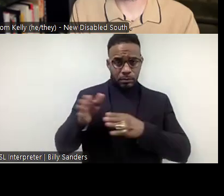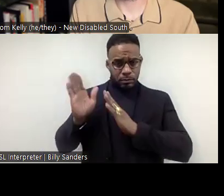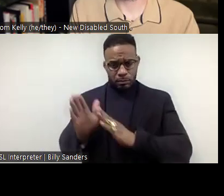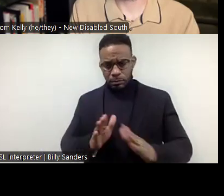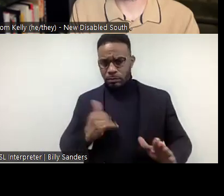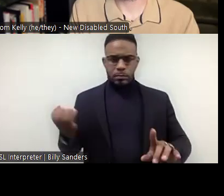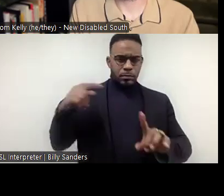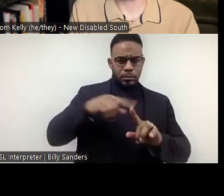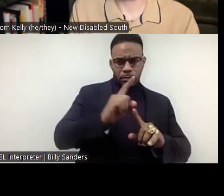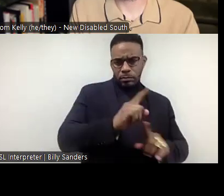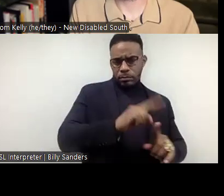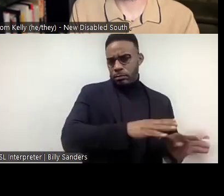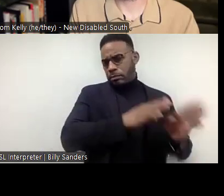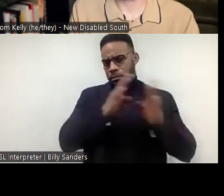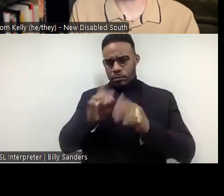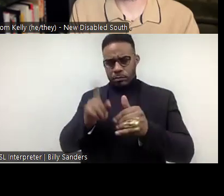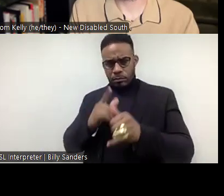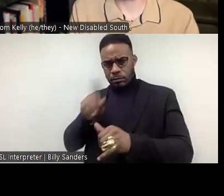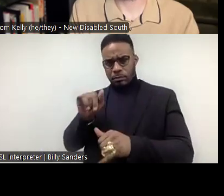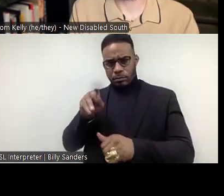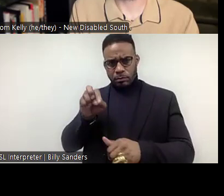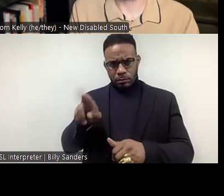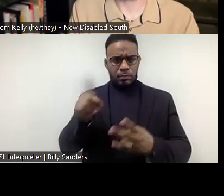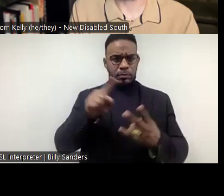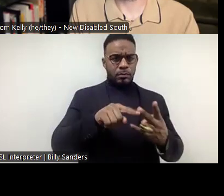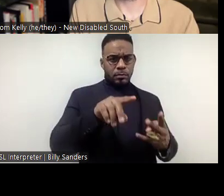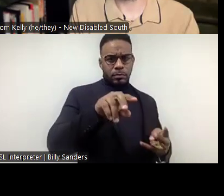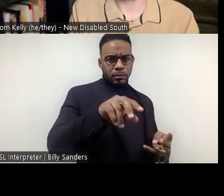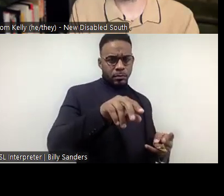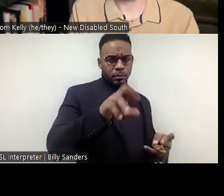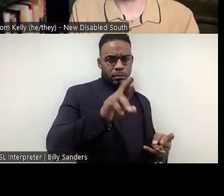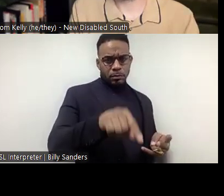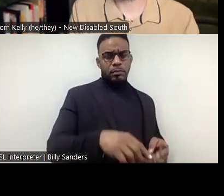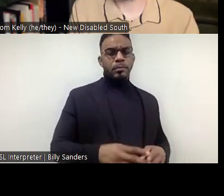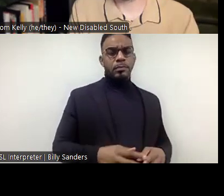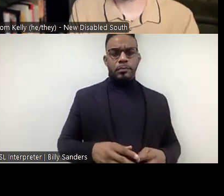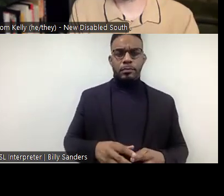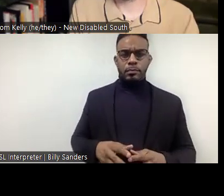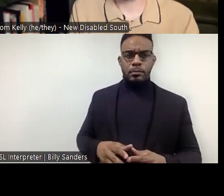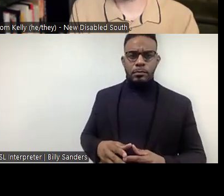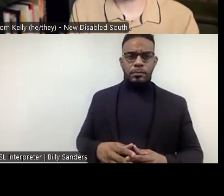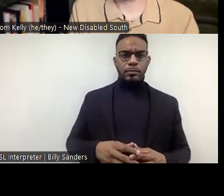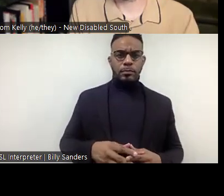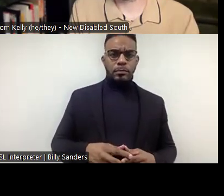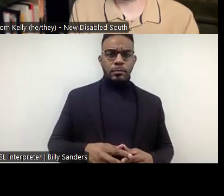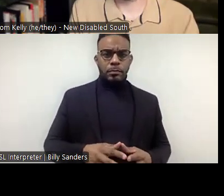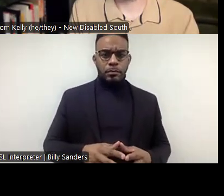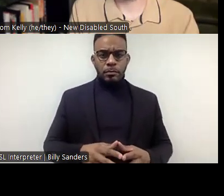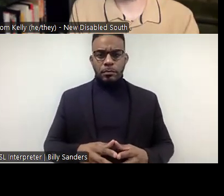» JESSICA LEHMAN: Thank you, Anita. I love that you said we have to come up with unique ways to organize. I'm going to come back to you on that. First I'm going to go to Amber